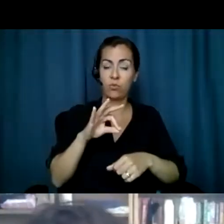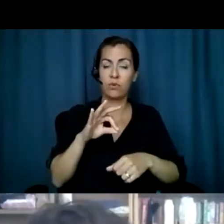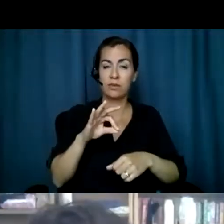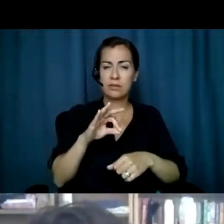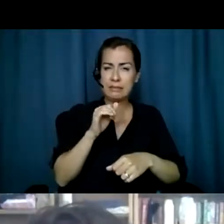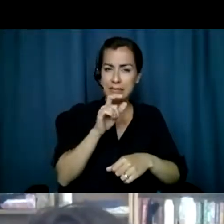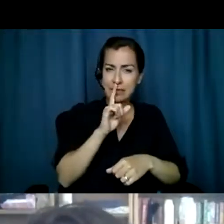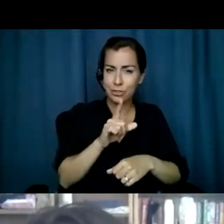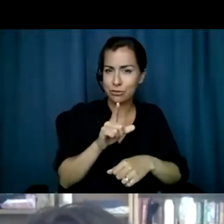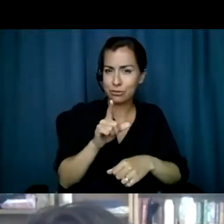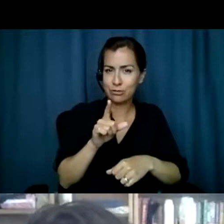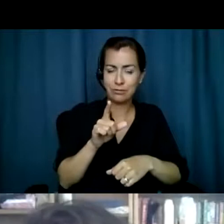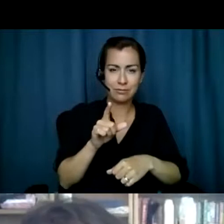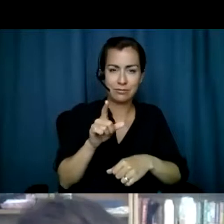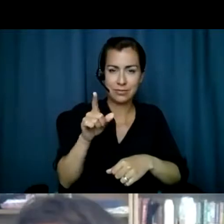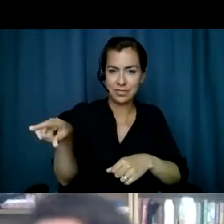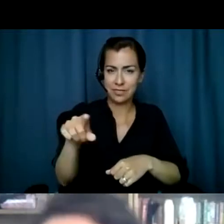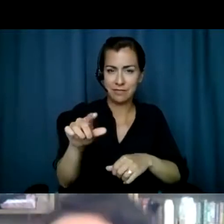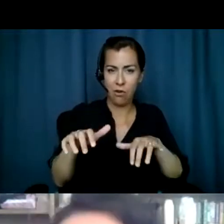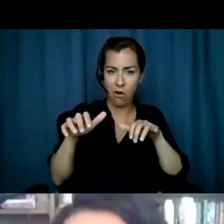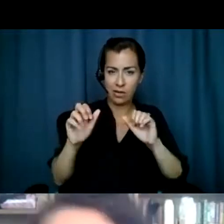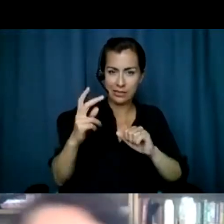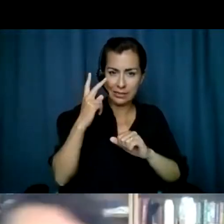We are going- we've had some challenges around